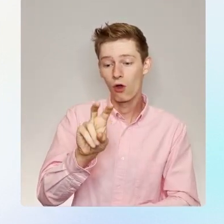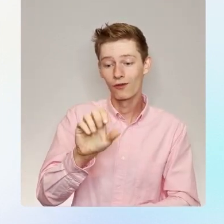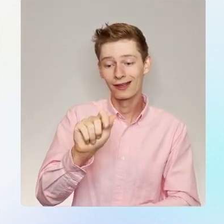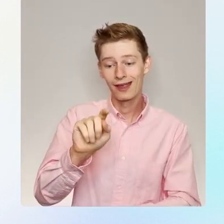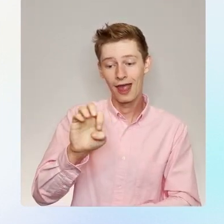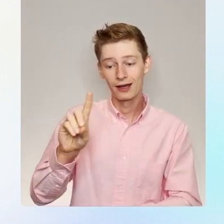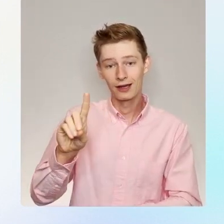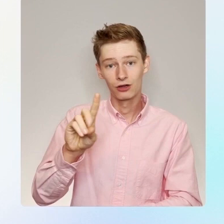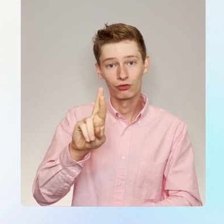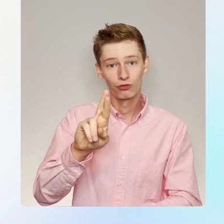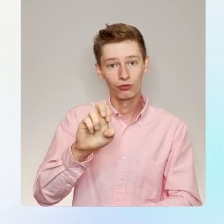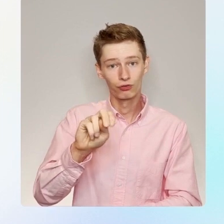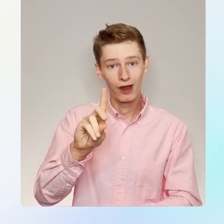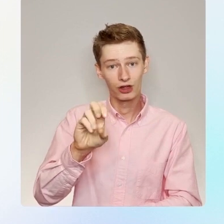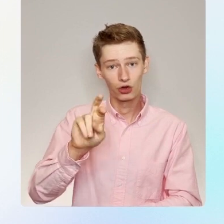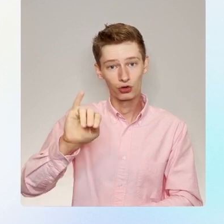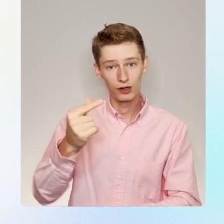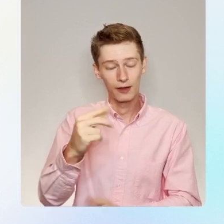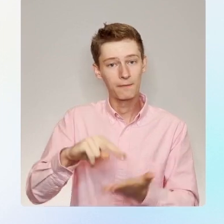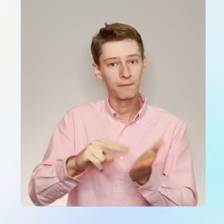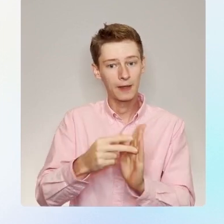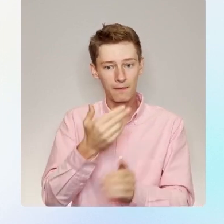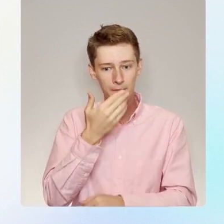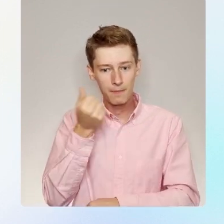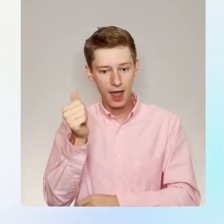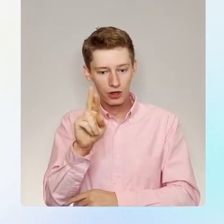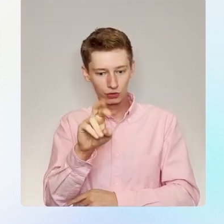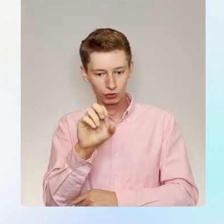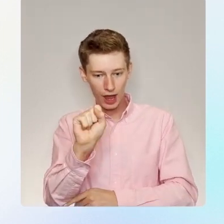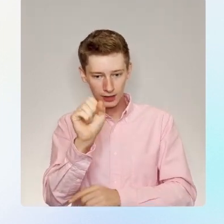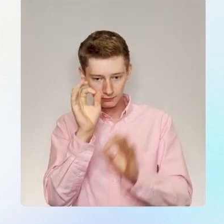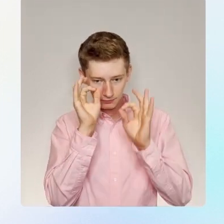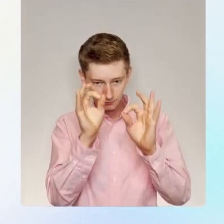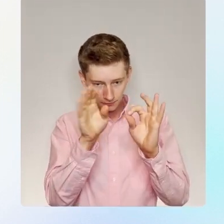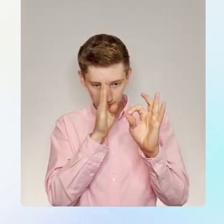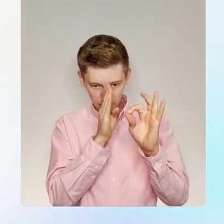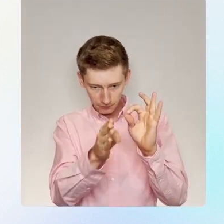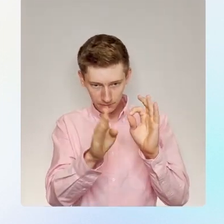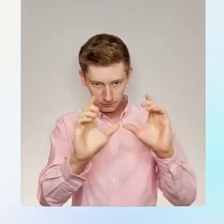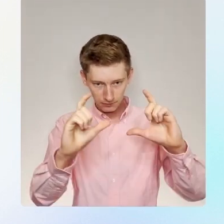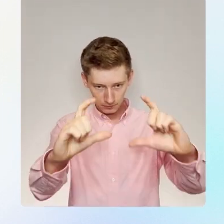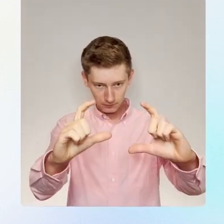that the image is at its best resolution right where you're looking on the screen.